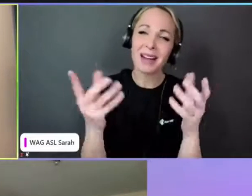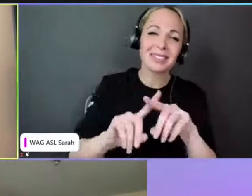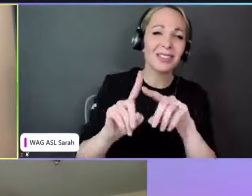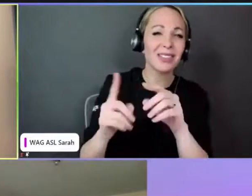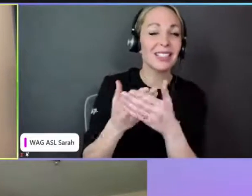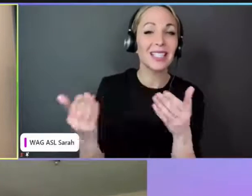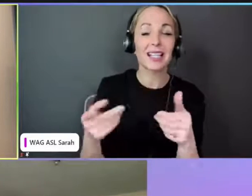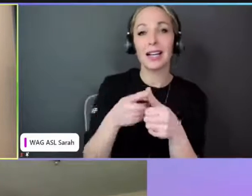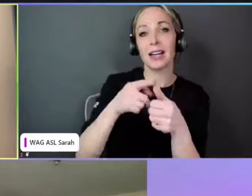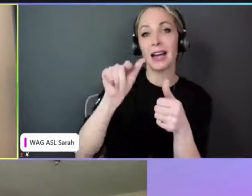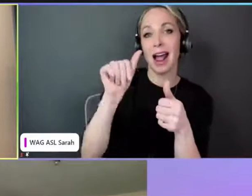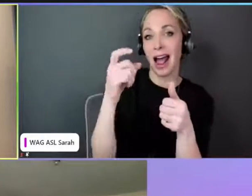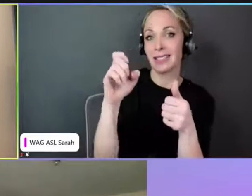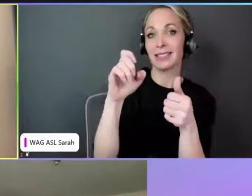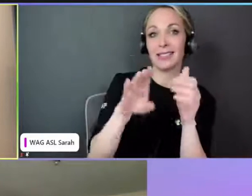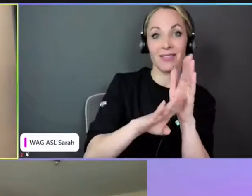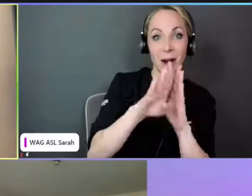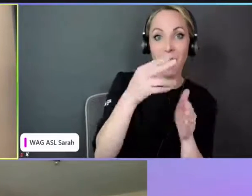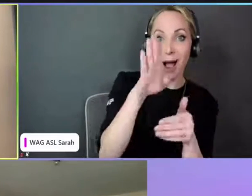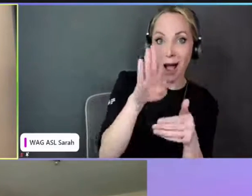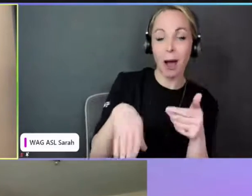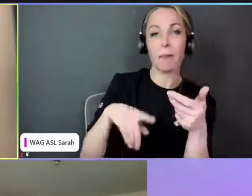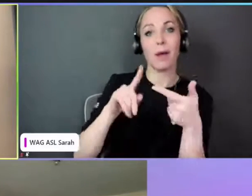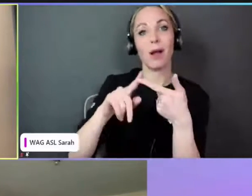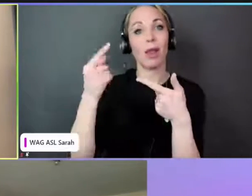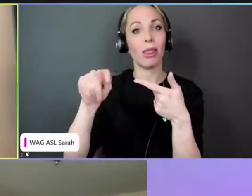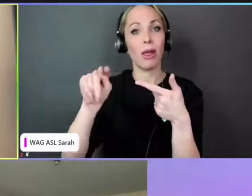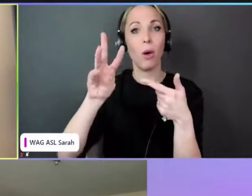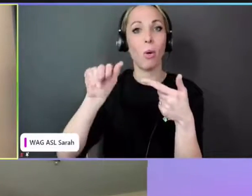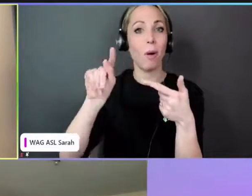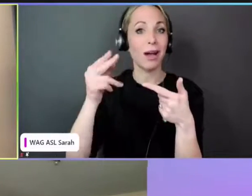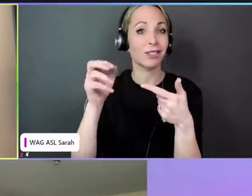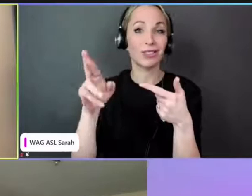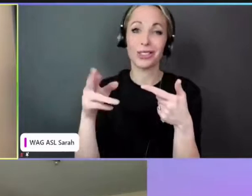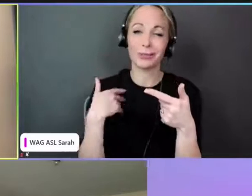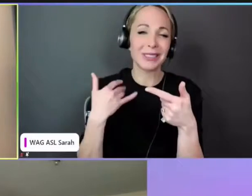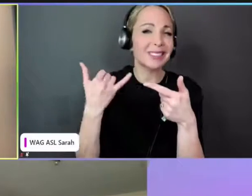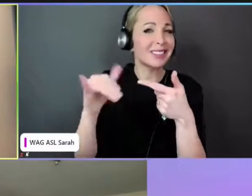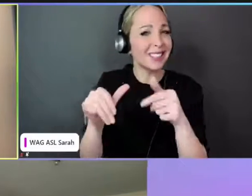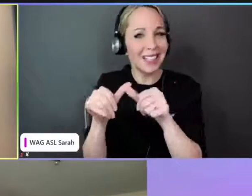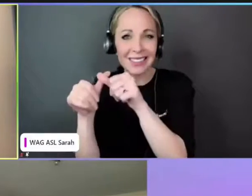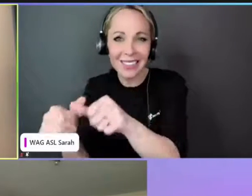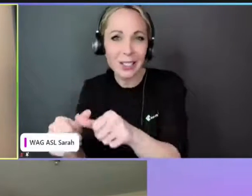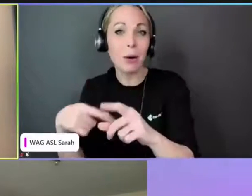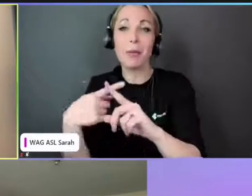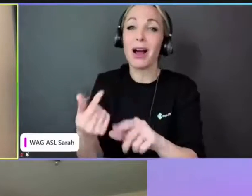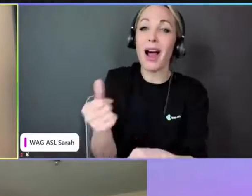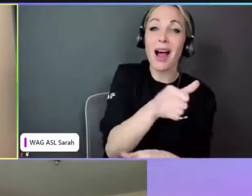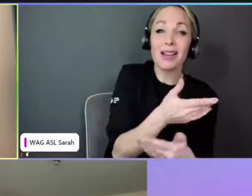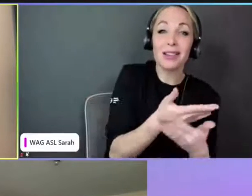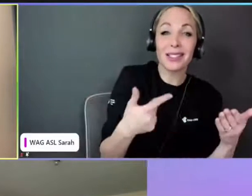aren't a direct replacement for any of them. We're gonna continue to develop and support everything that we're currently offering,